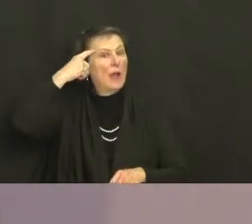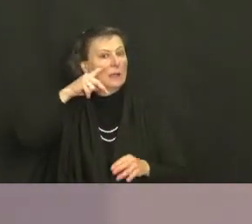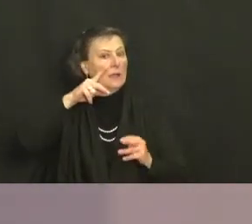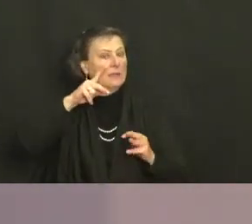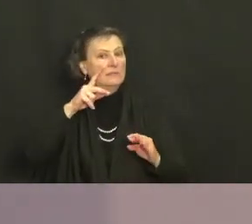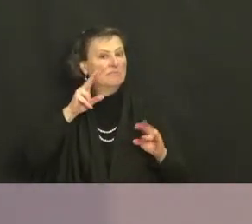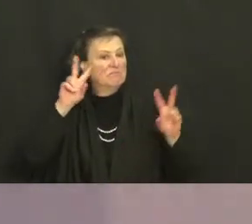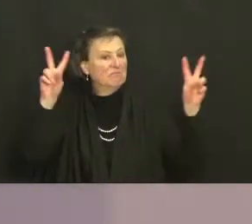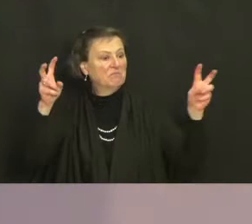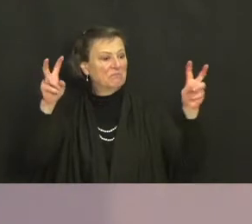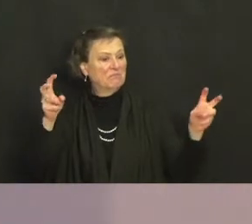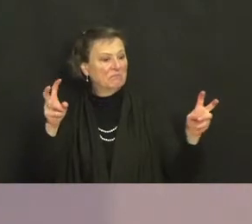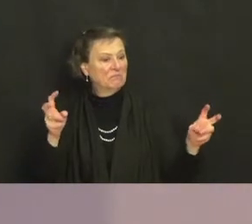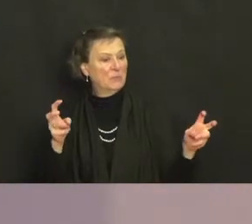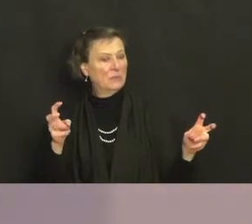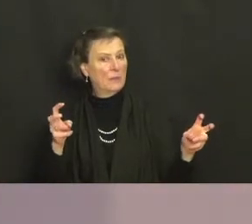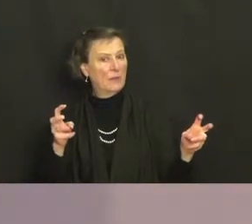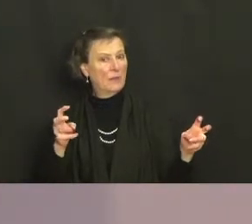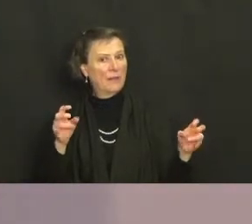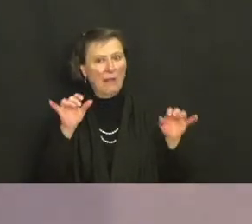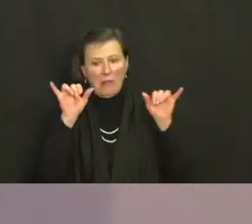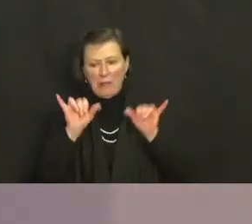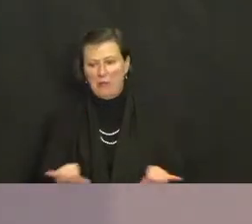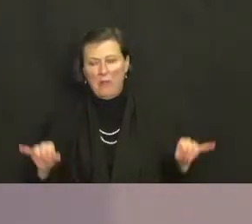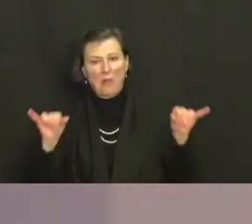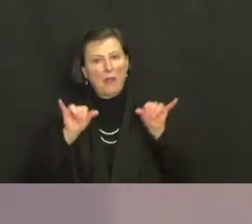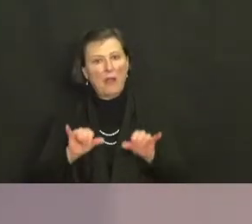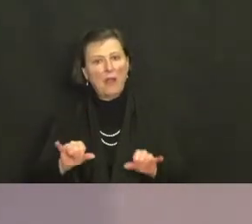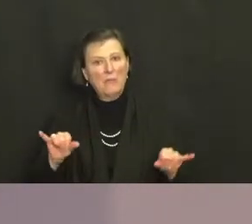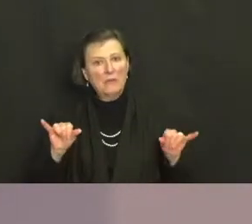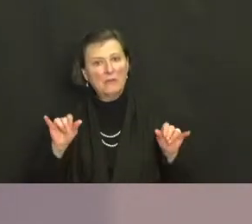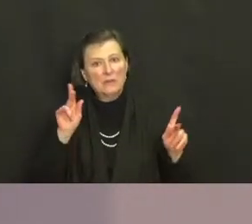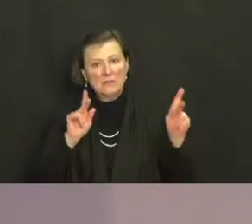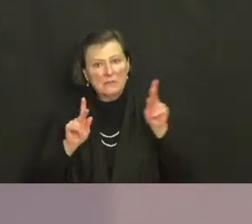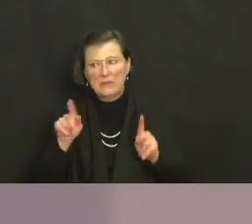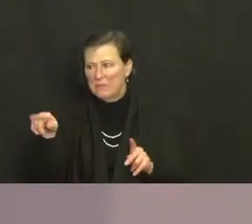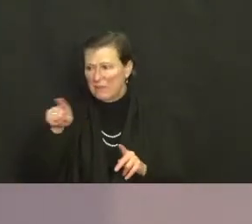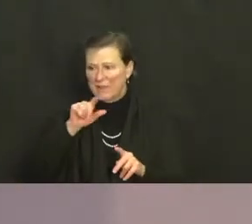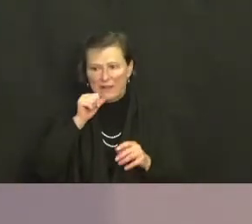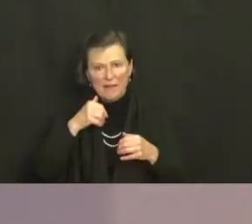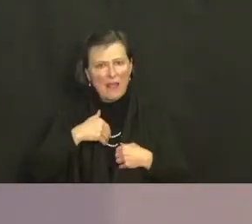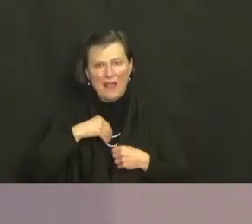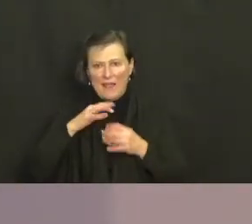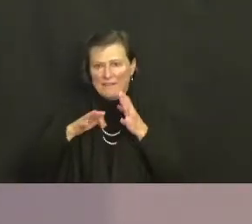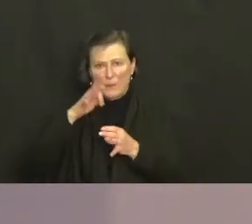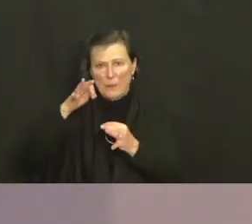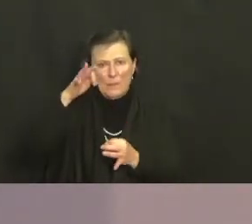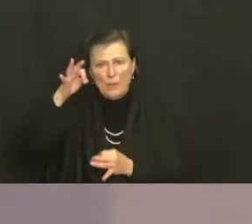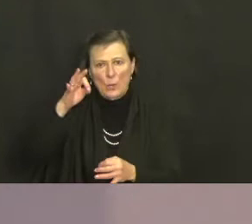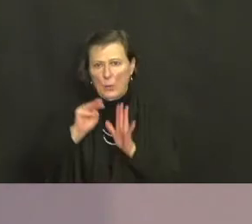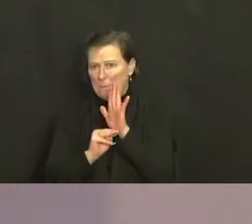Since, the common people, they wouldn't have the spiritual maturity to practice non-violent